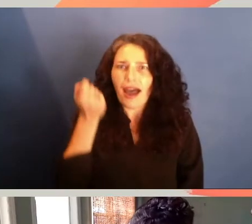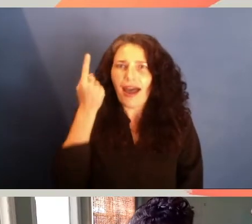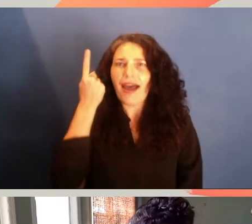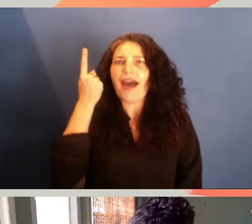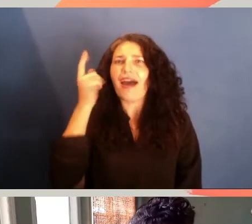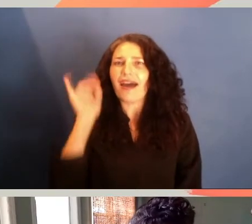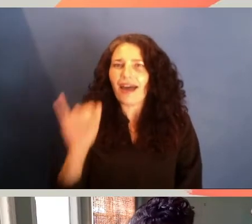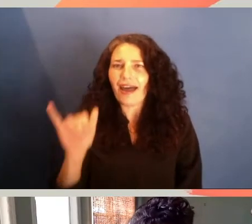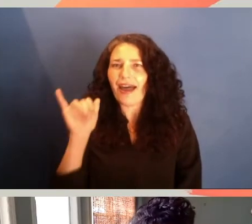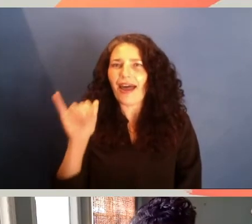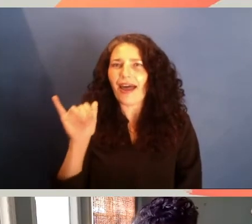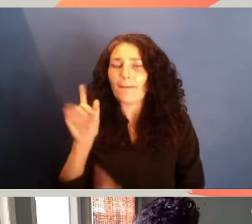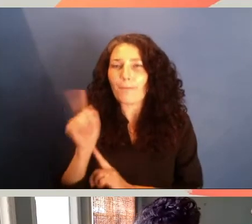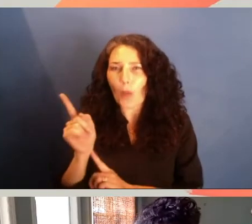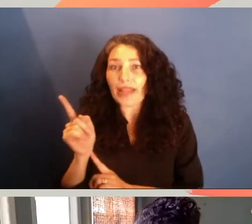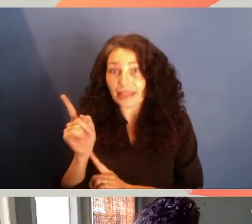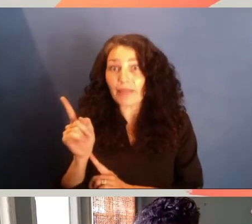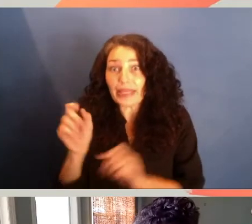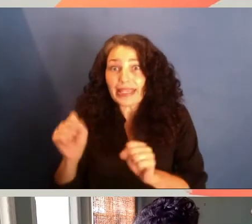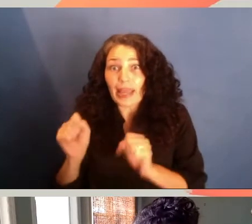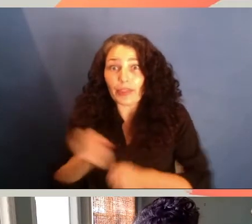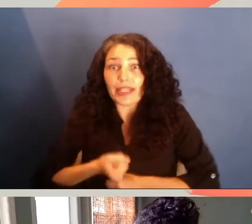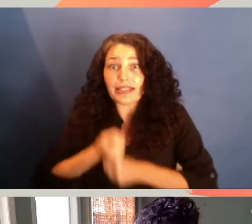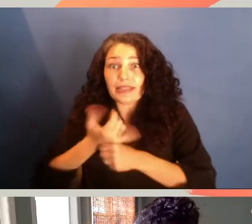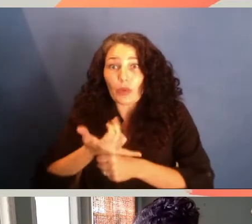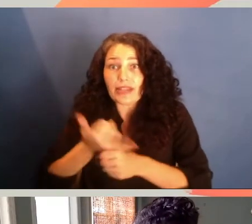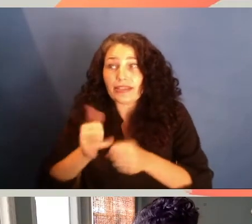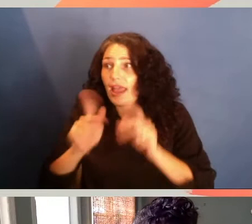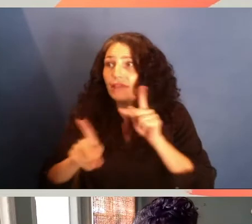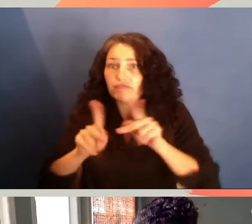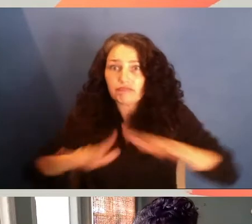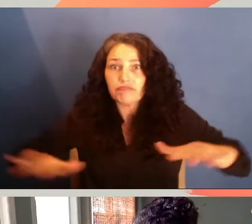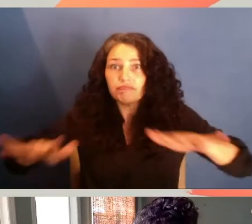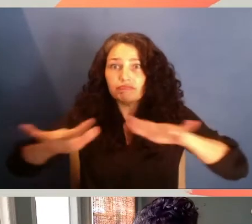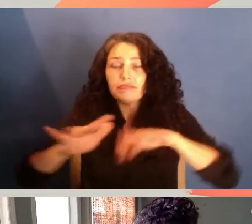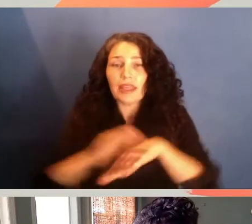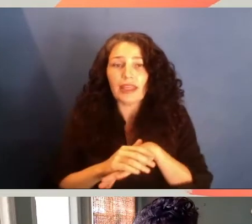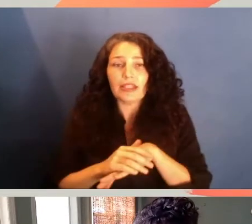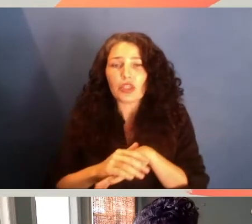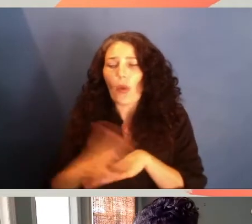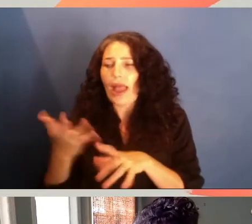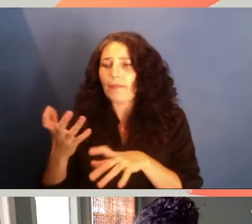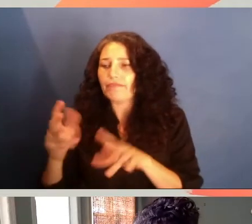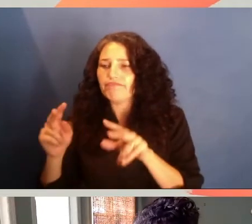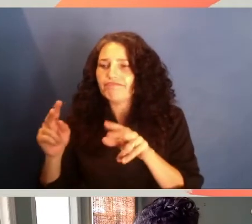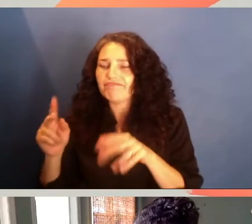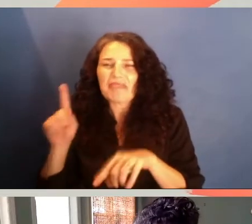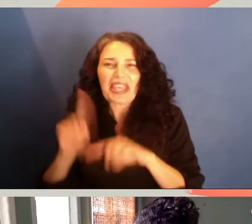and seeing people shift and change. And I can't wait to see what kind of work comes out